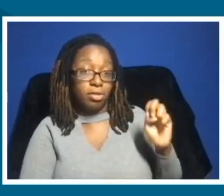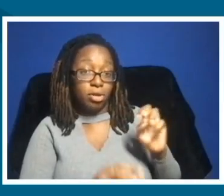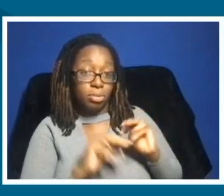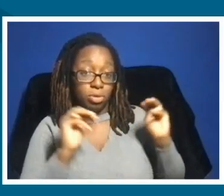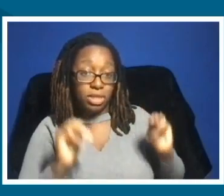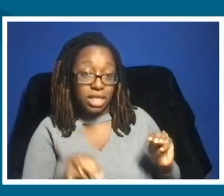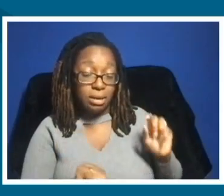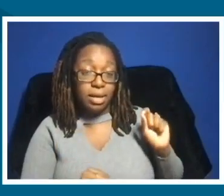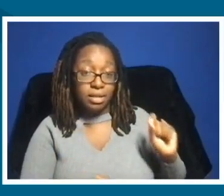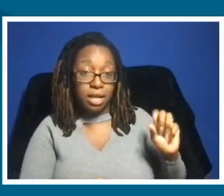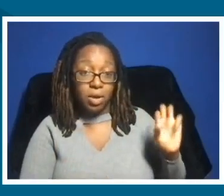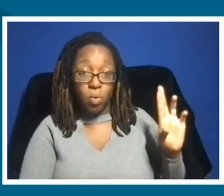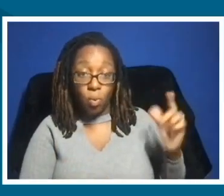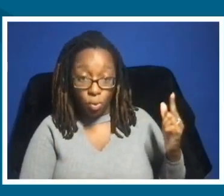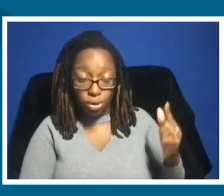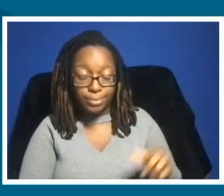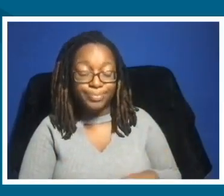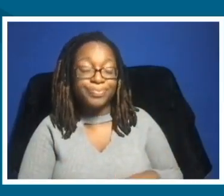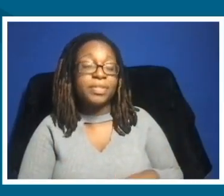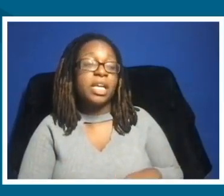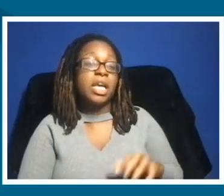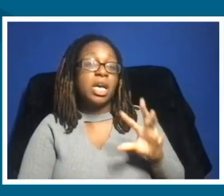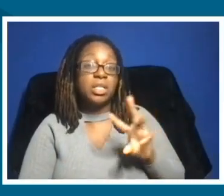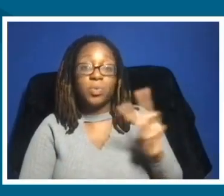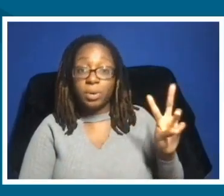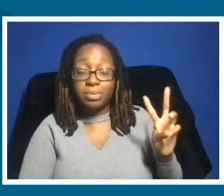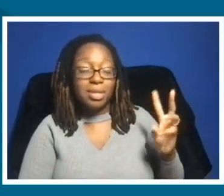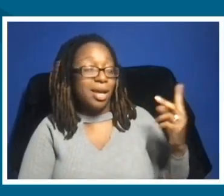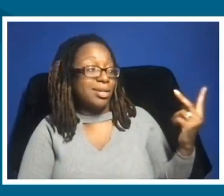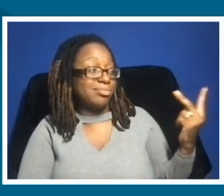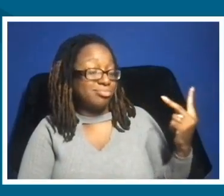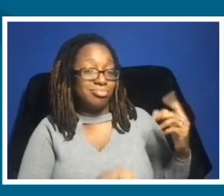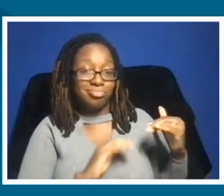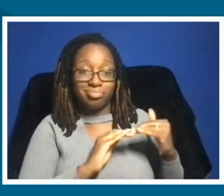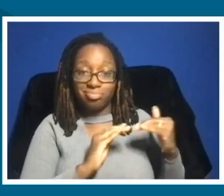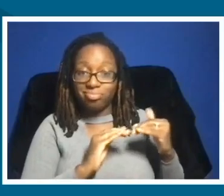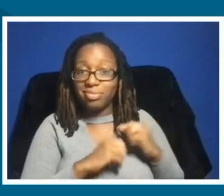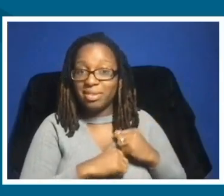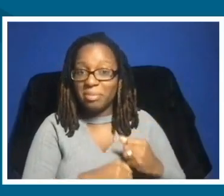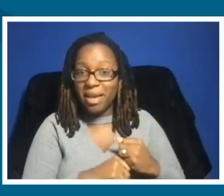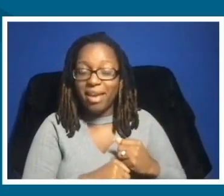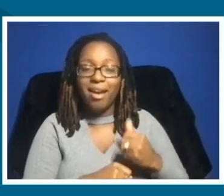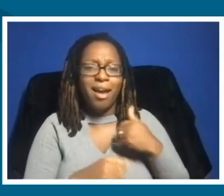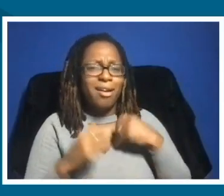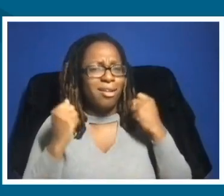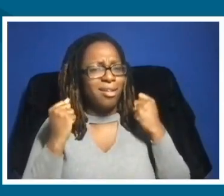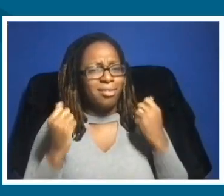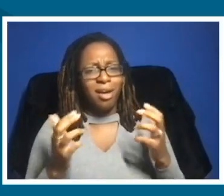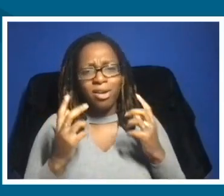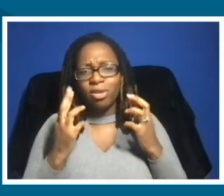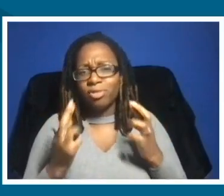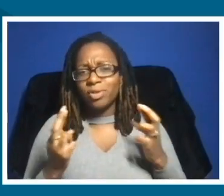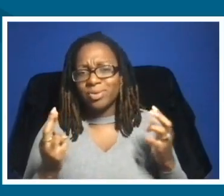is this website that my colleagues and i made which has a ton of resources